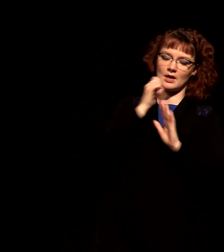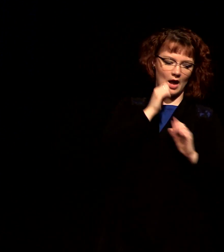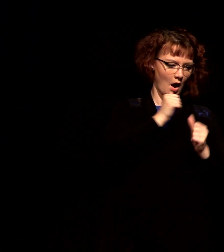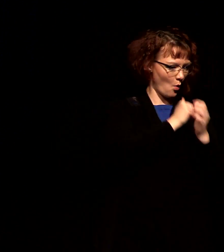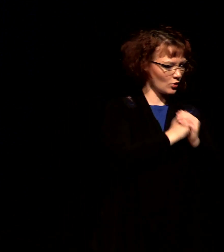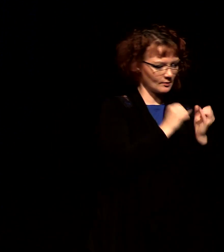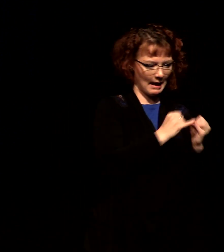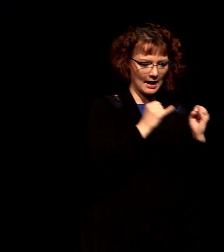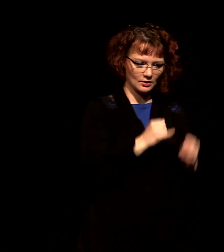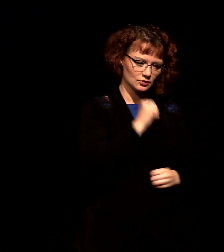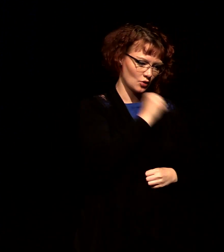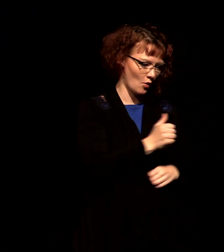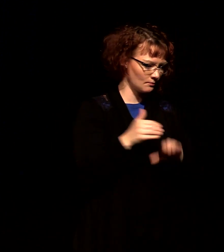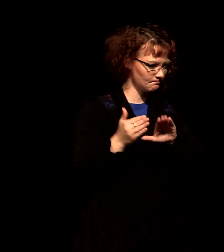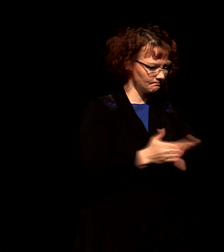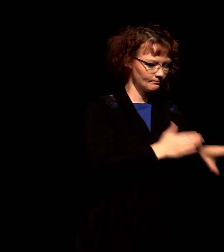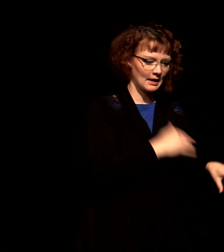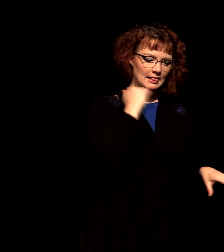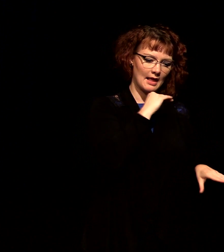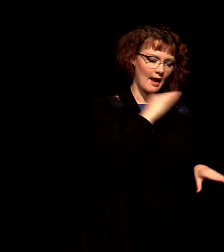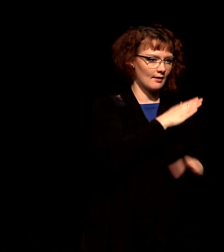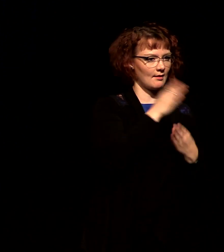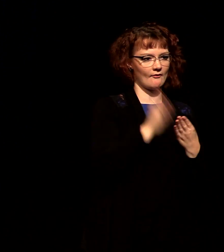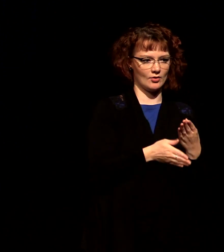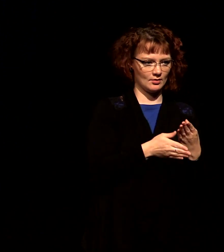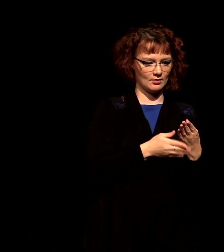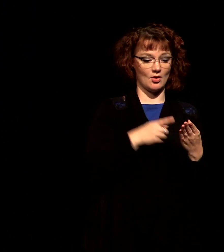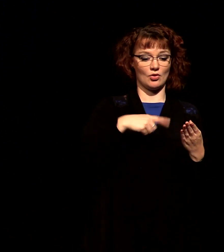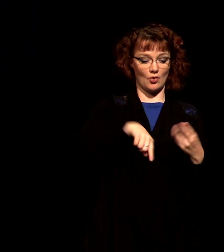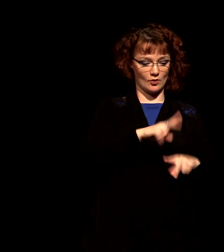and never tell lies. They will receive the Lord's blessing and